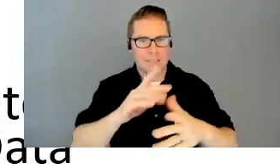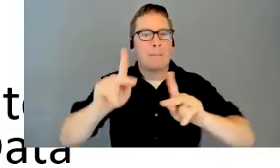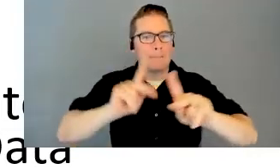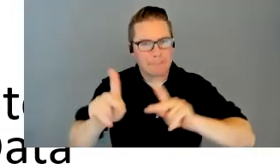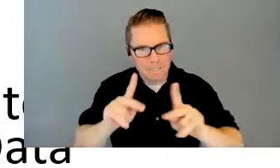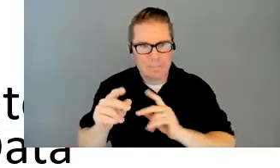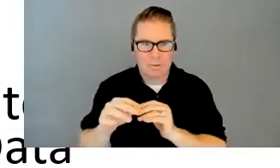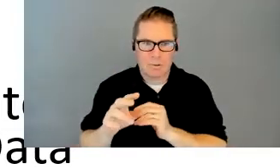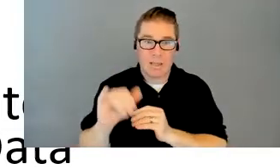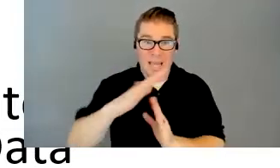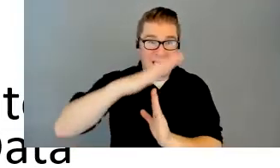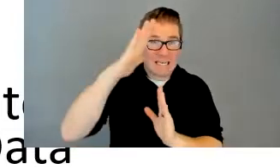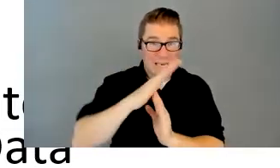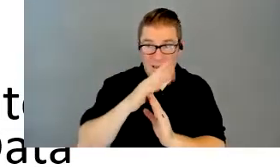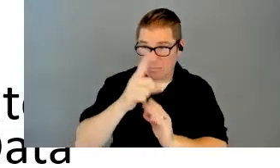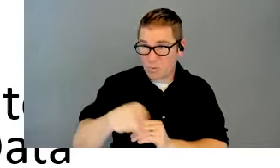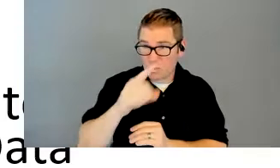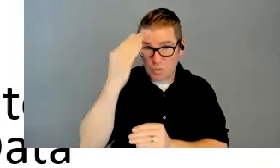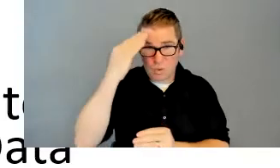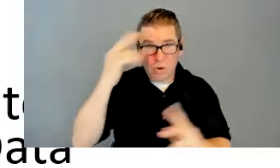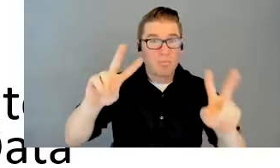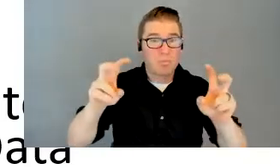If you're not familiar with that, look that up and do some reading on that